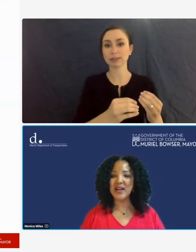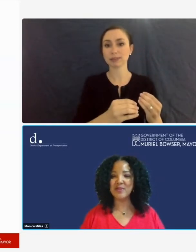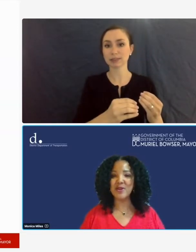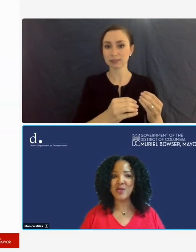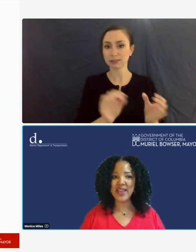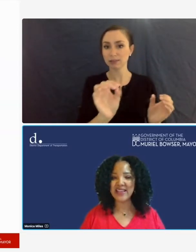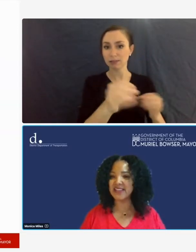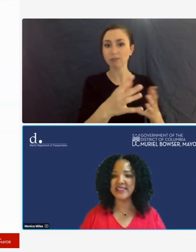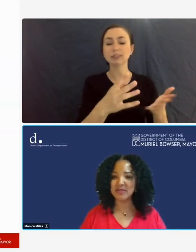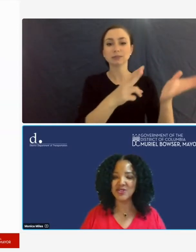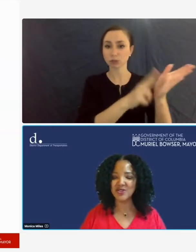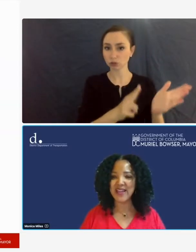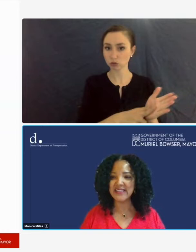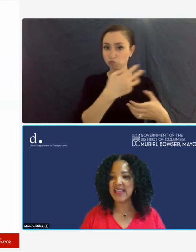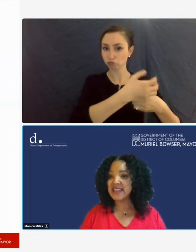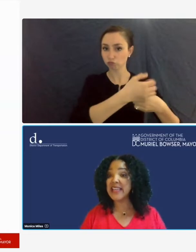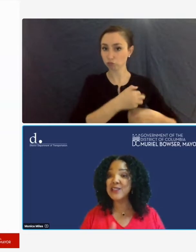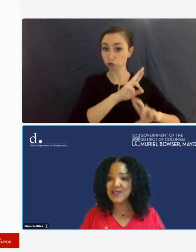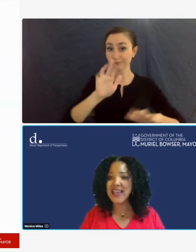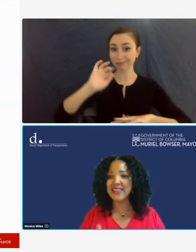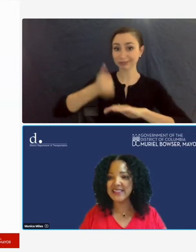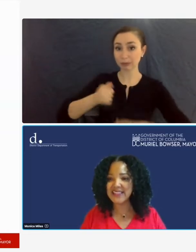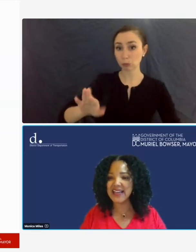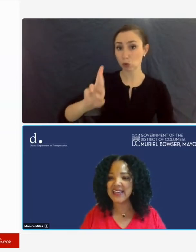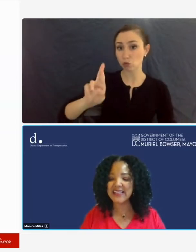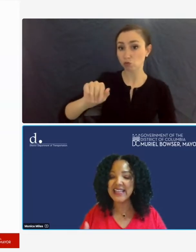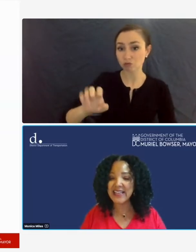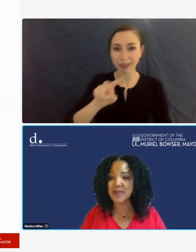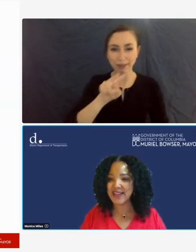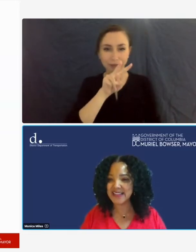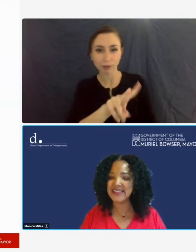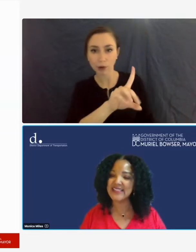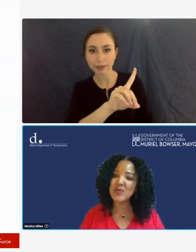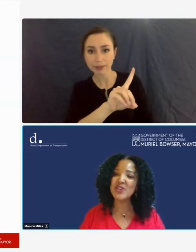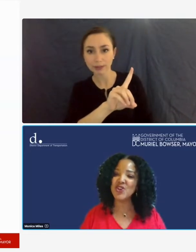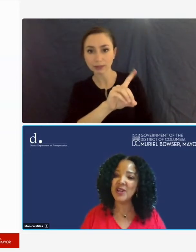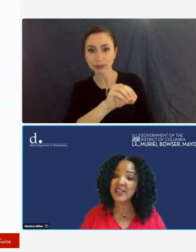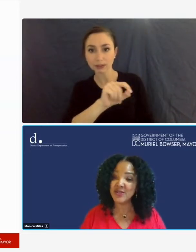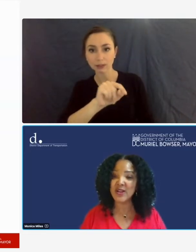go ahead and establish your rates they look at the ddot database to see what your indirect cost